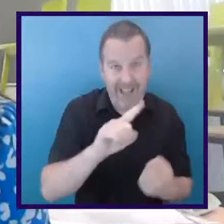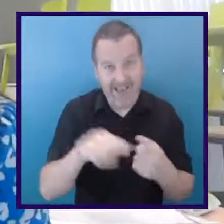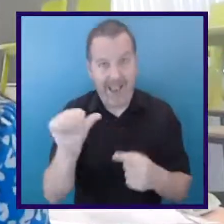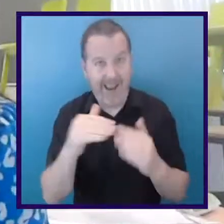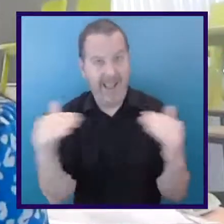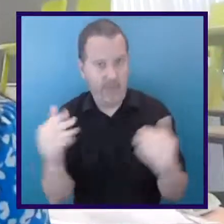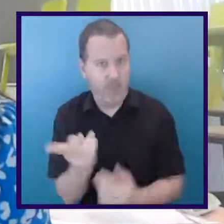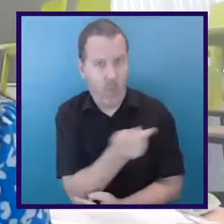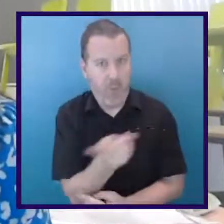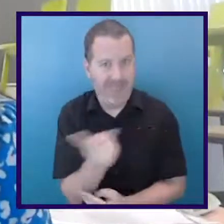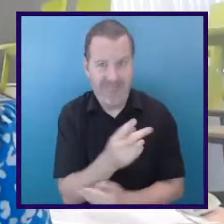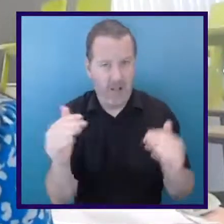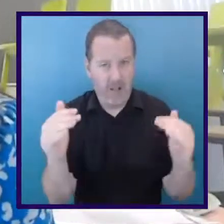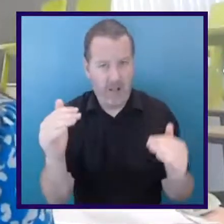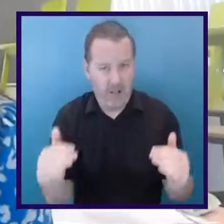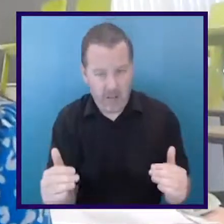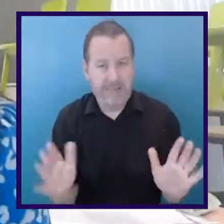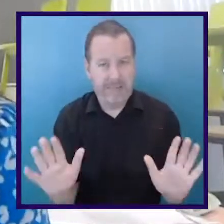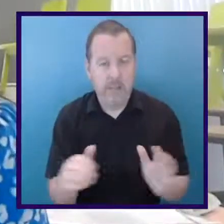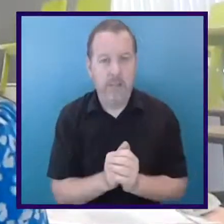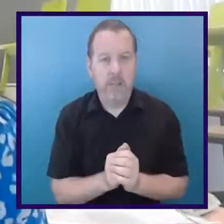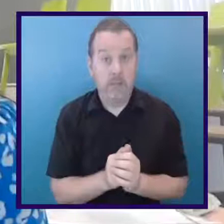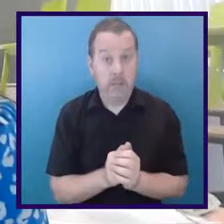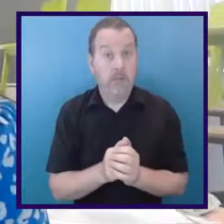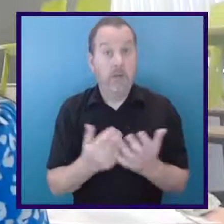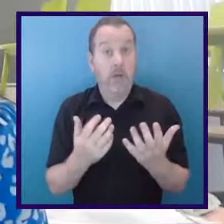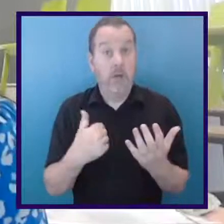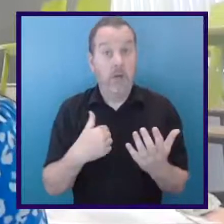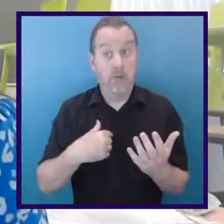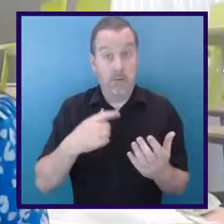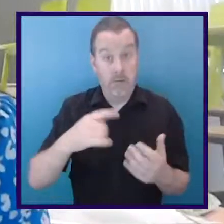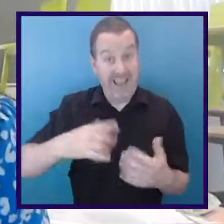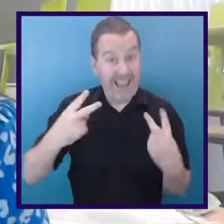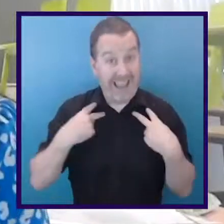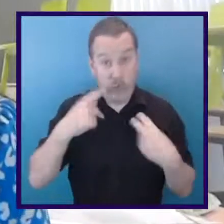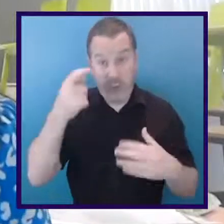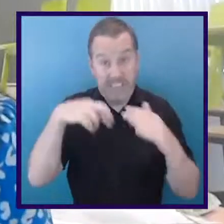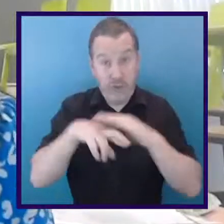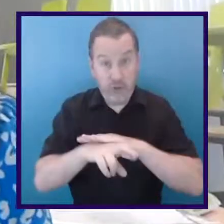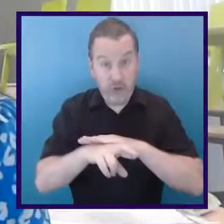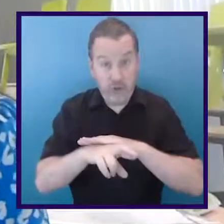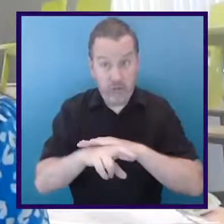Despite the fact that I believe languages teachers are very highly skilled in IT, and often use it in their teaching.